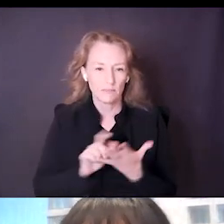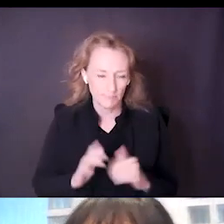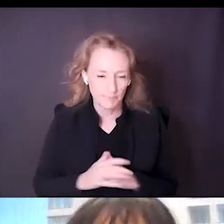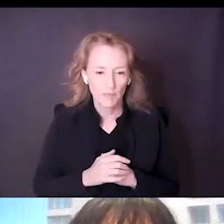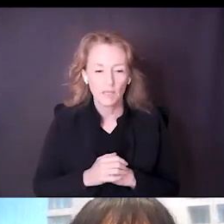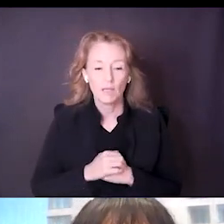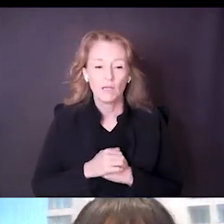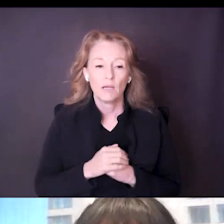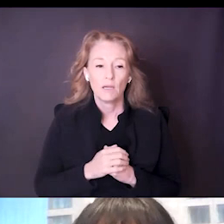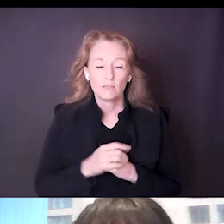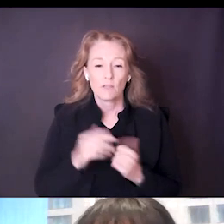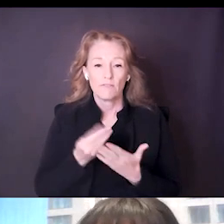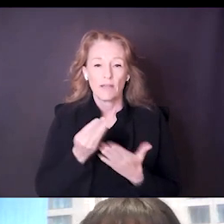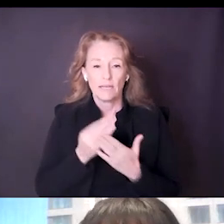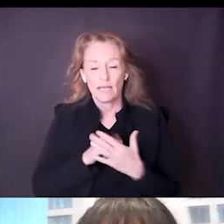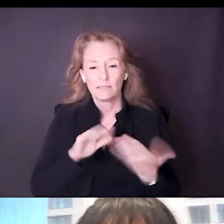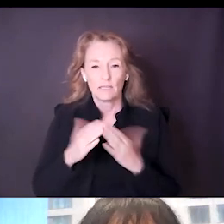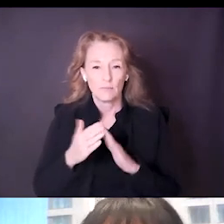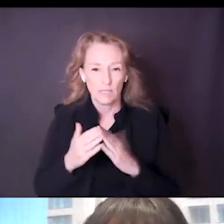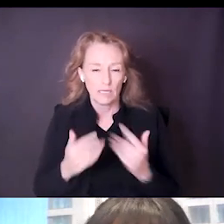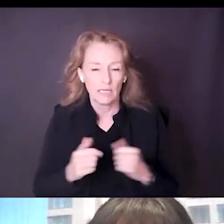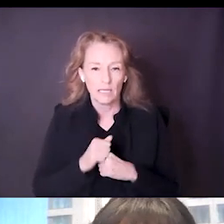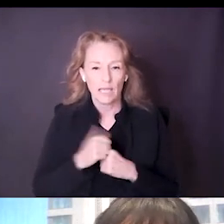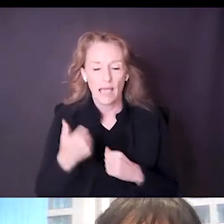MORNING ON SUBSTANCE ABUSE LEGISLATION.